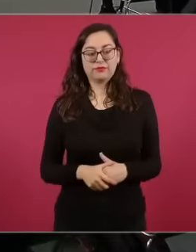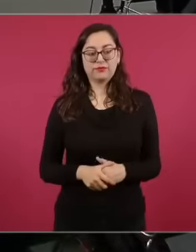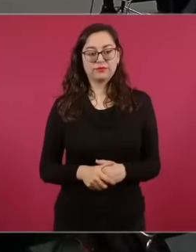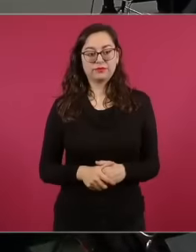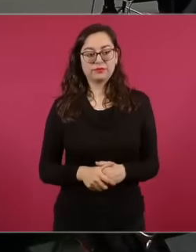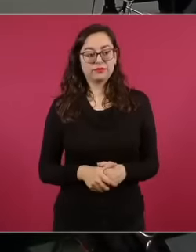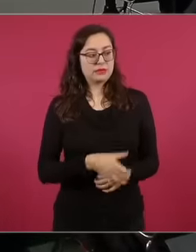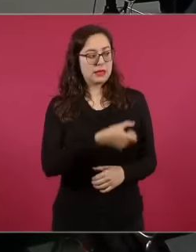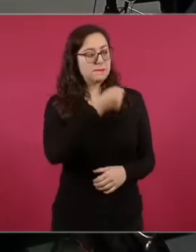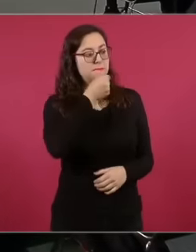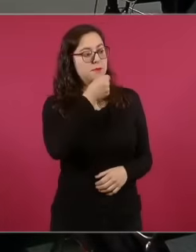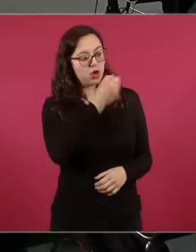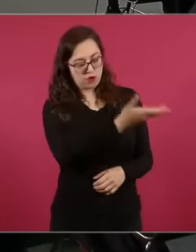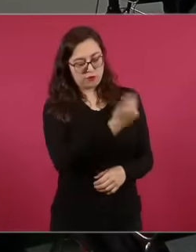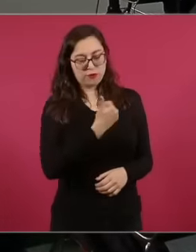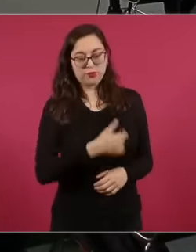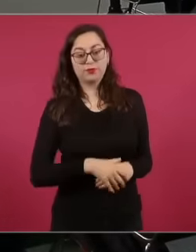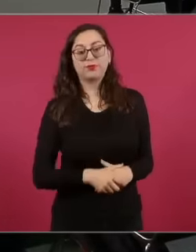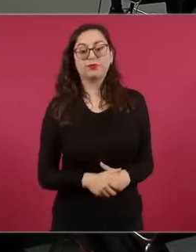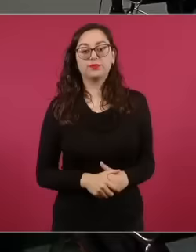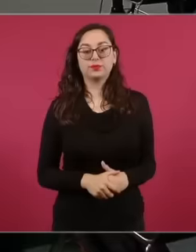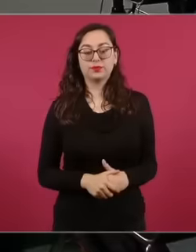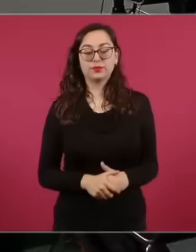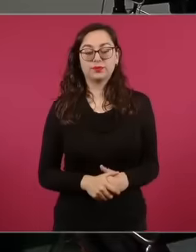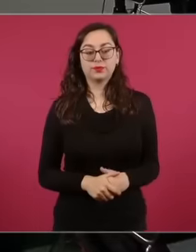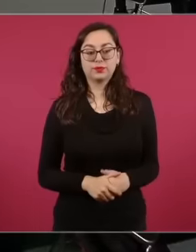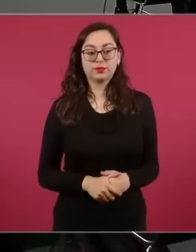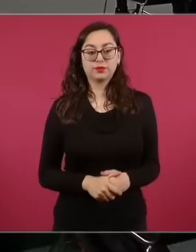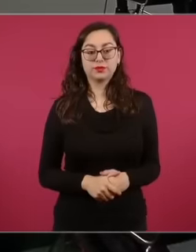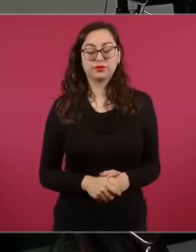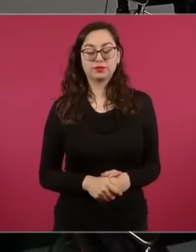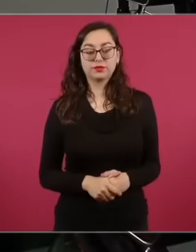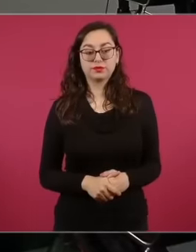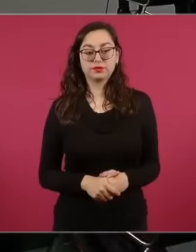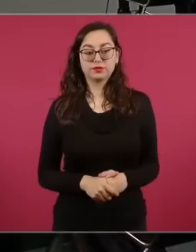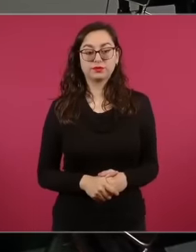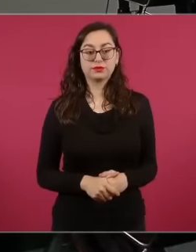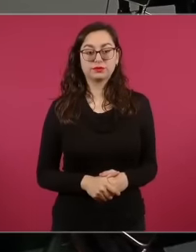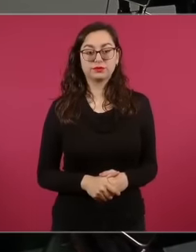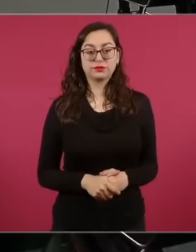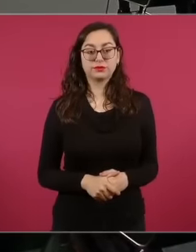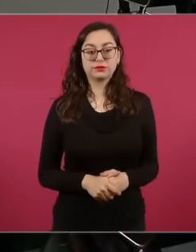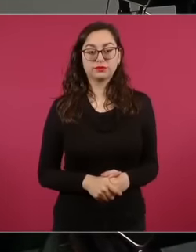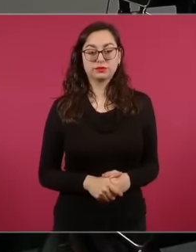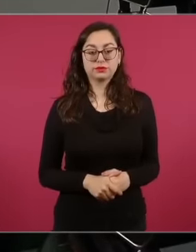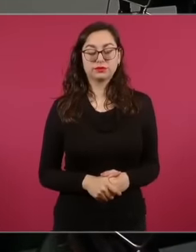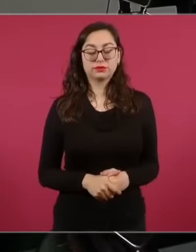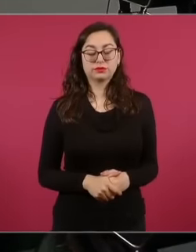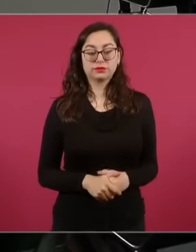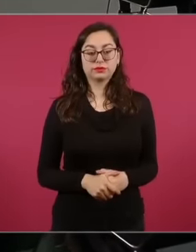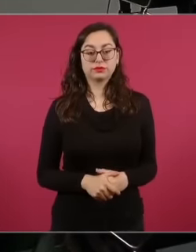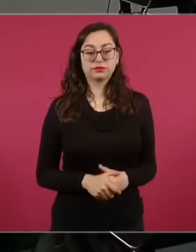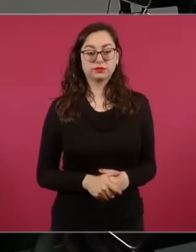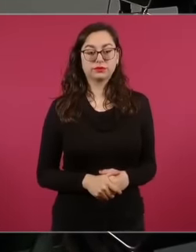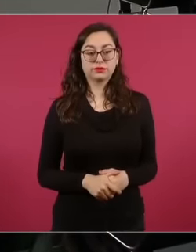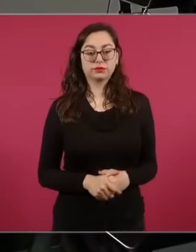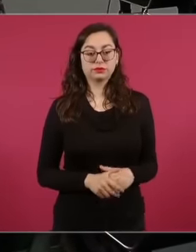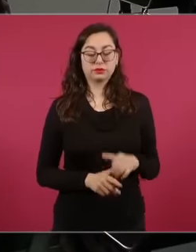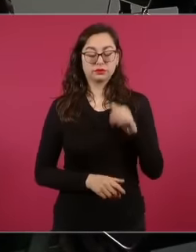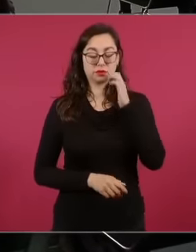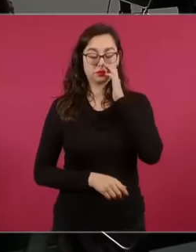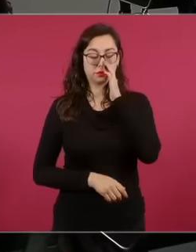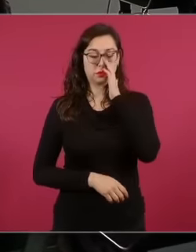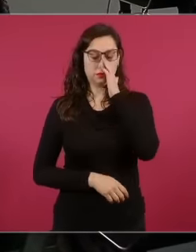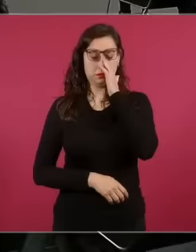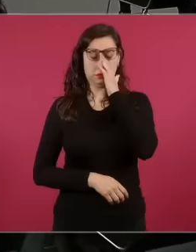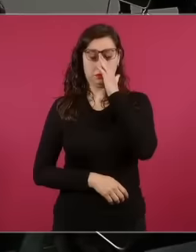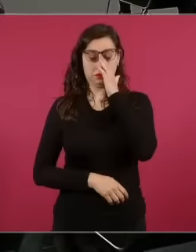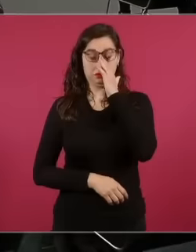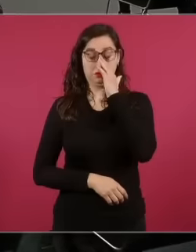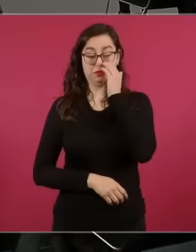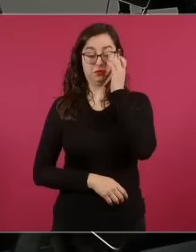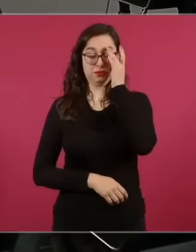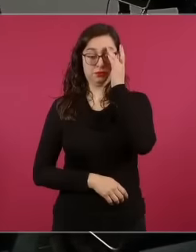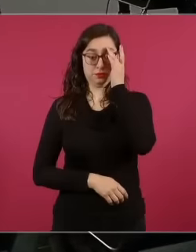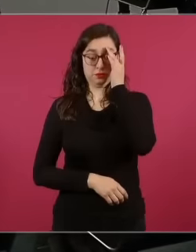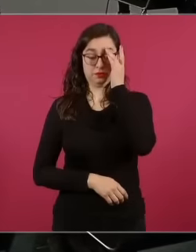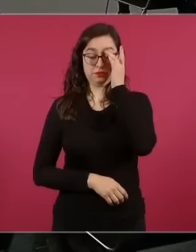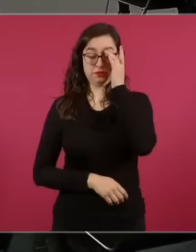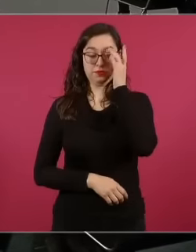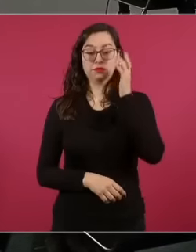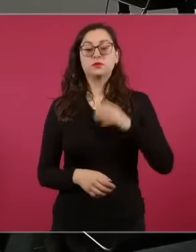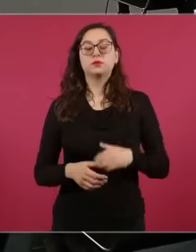a say. The Secretary of